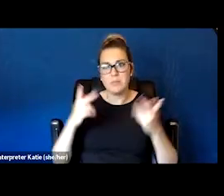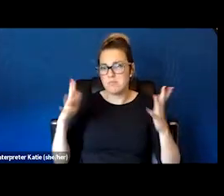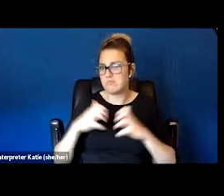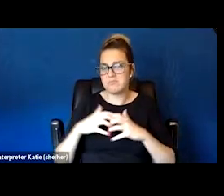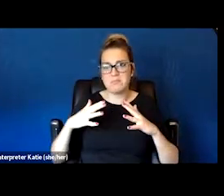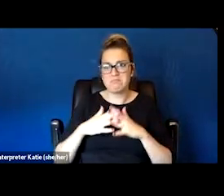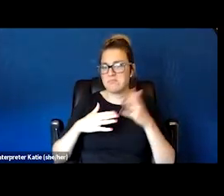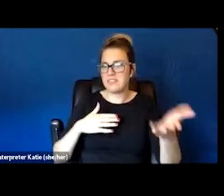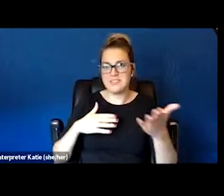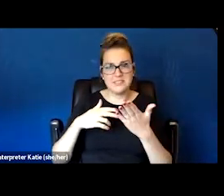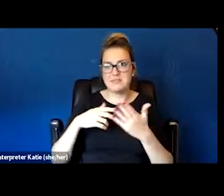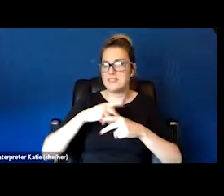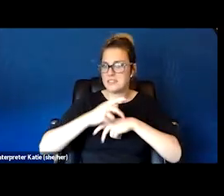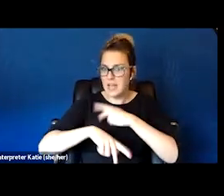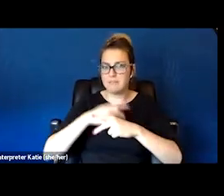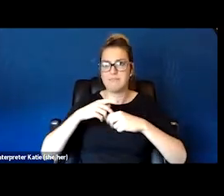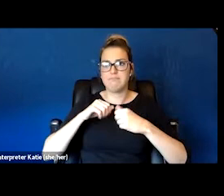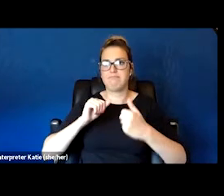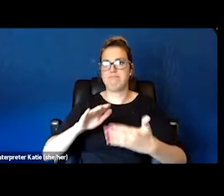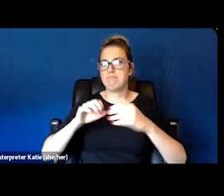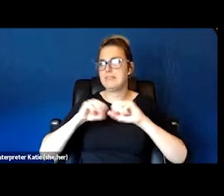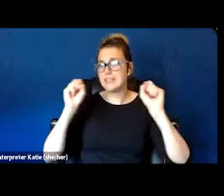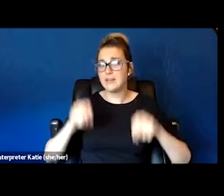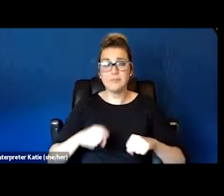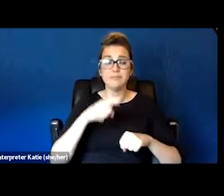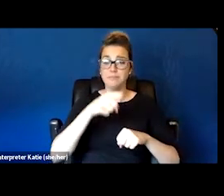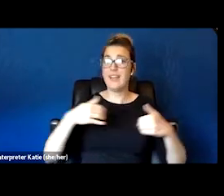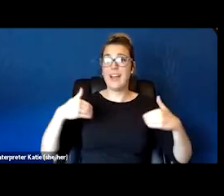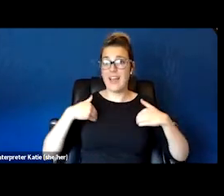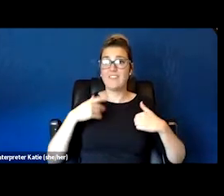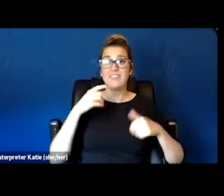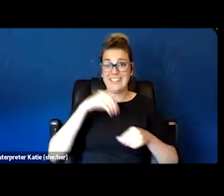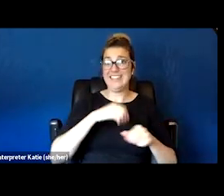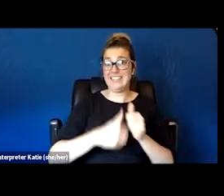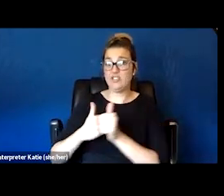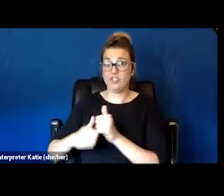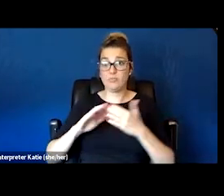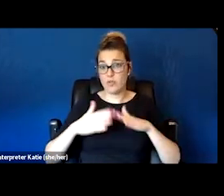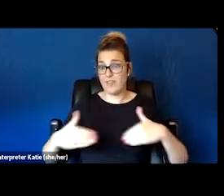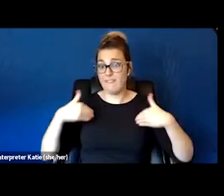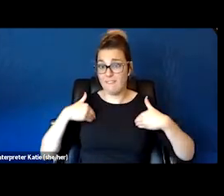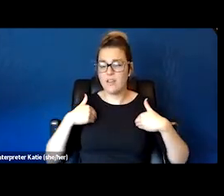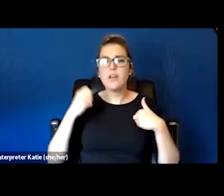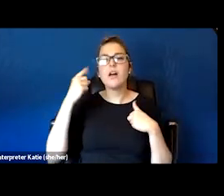obviously, is because it exists in every community, but it's really important to, so it's really important to understanding